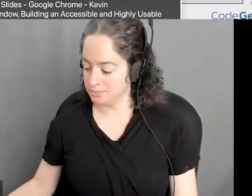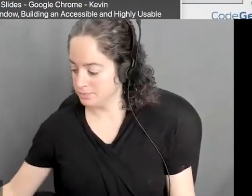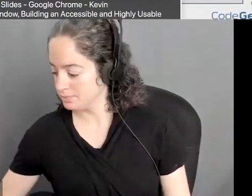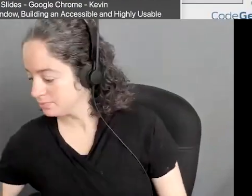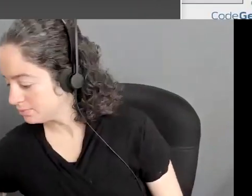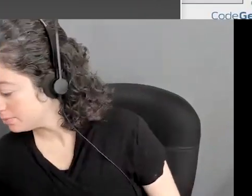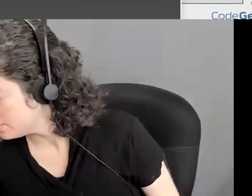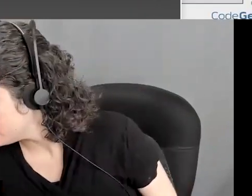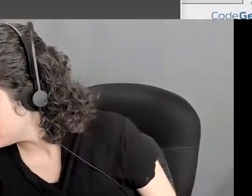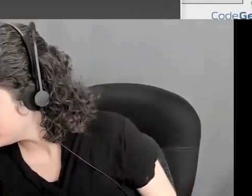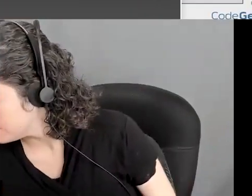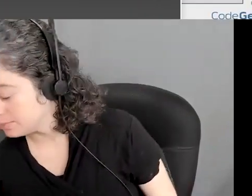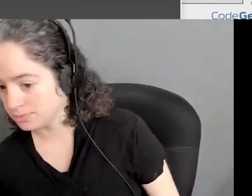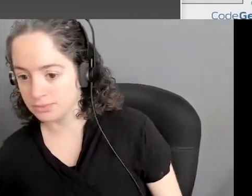Turning off the screen reader.